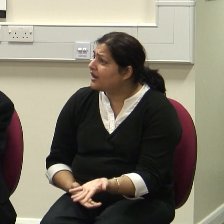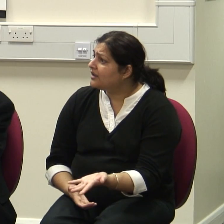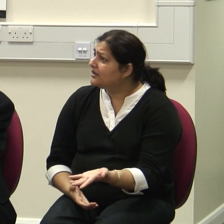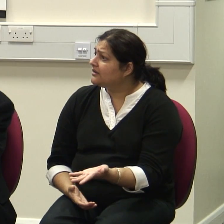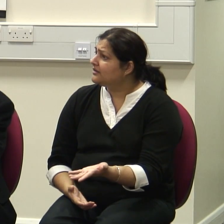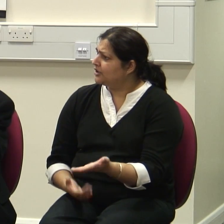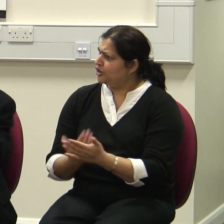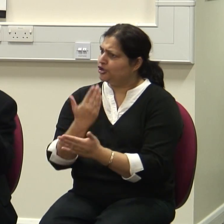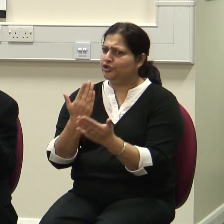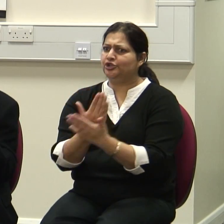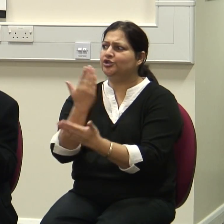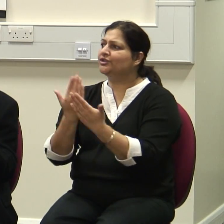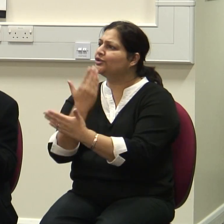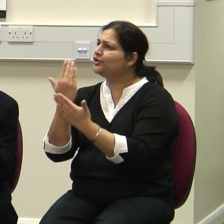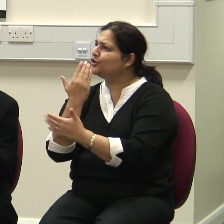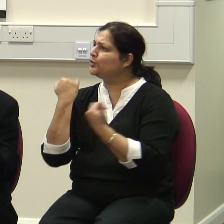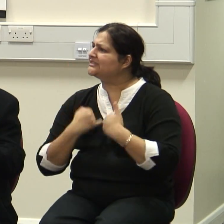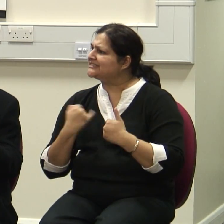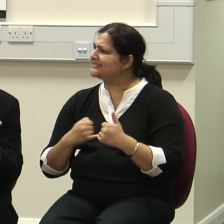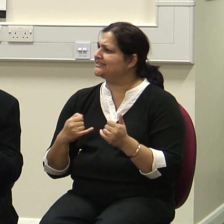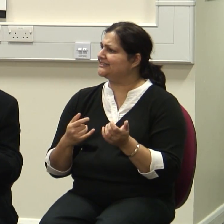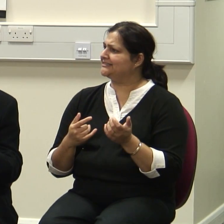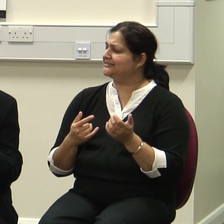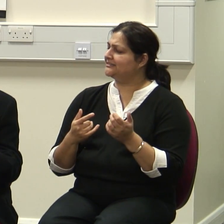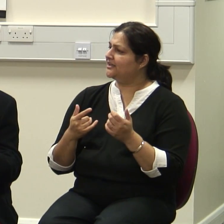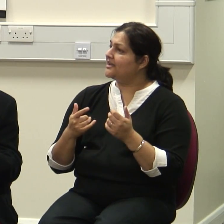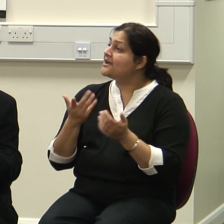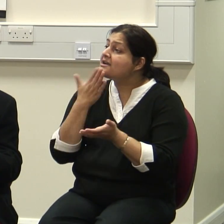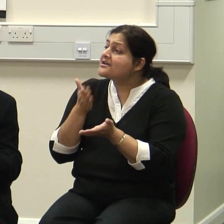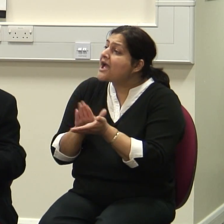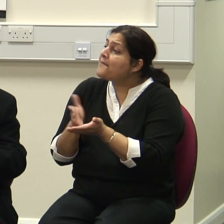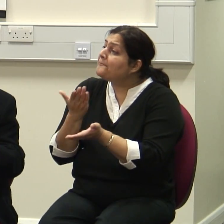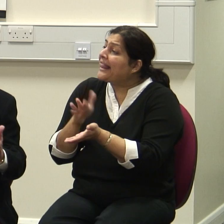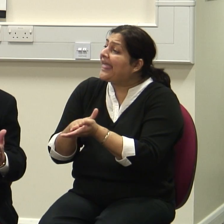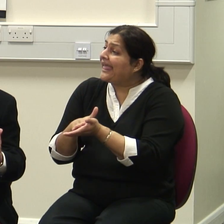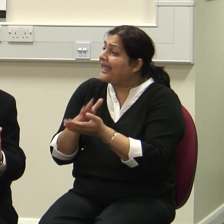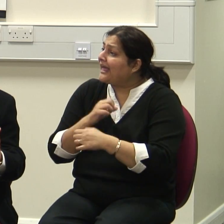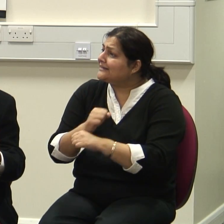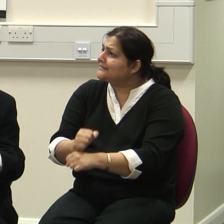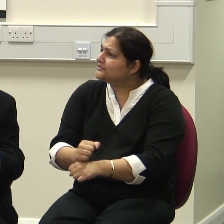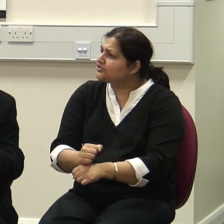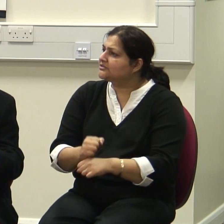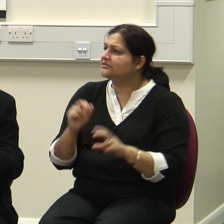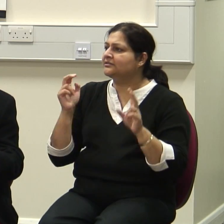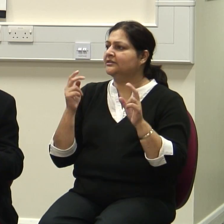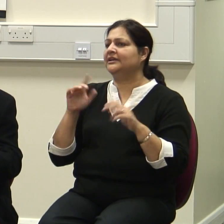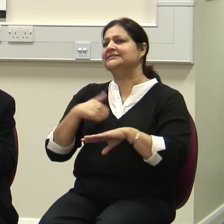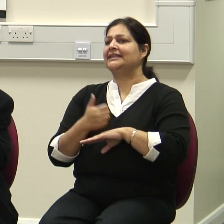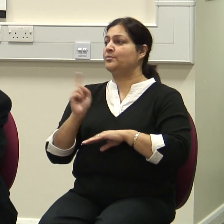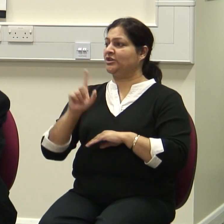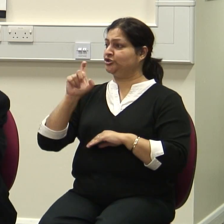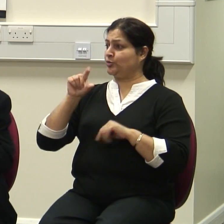new disease, this is the new Drapetomania. Gambling addiction: 12 step programmes. Religion,